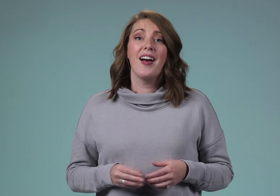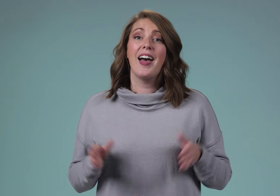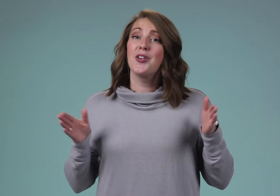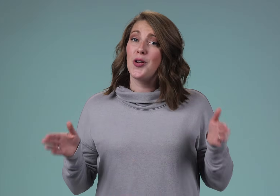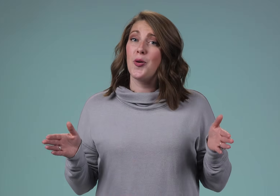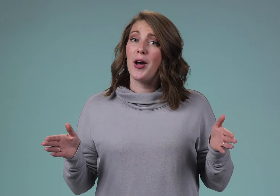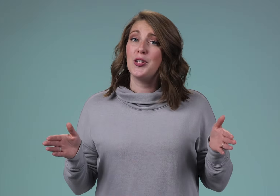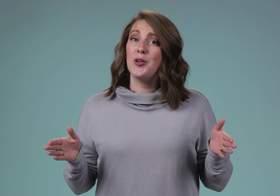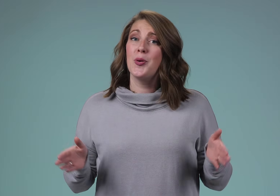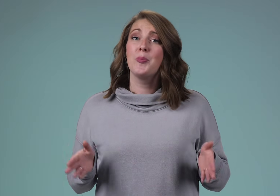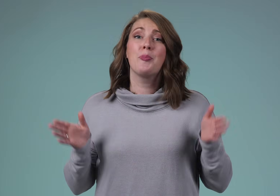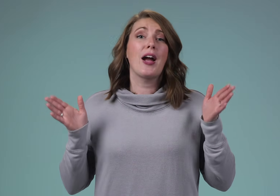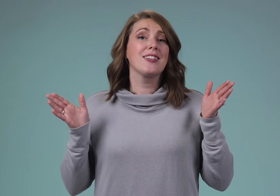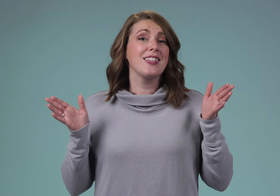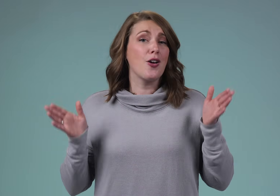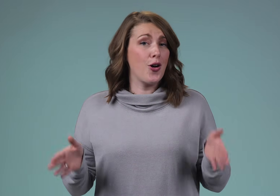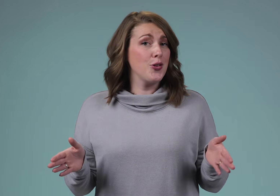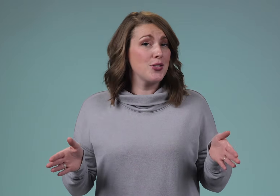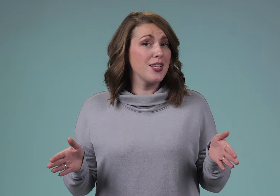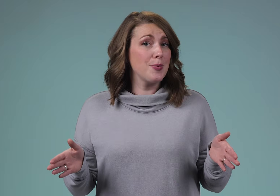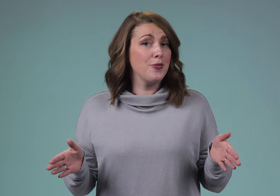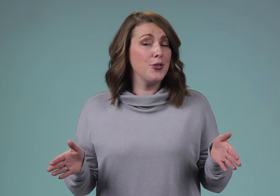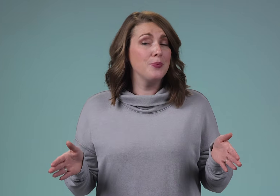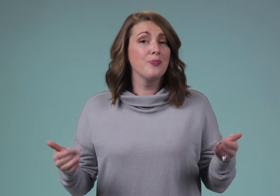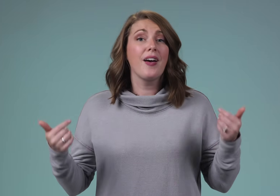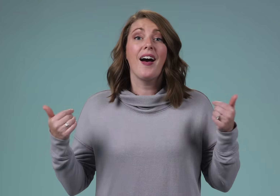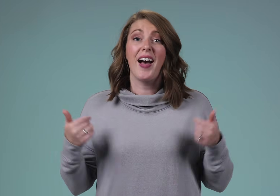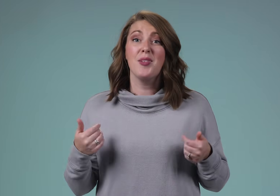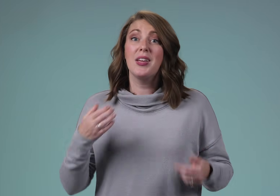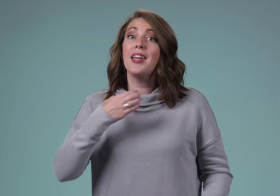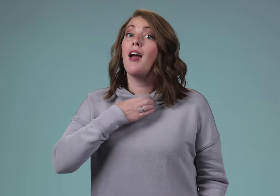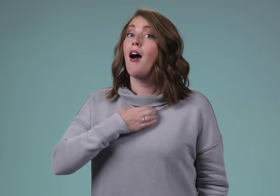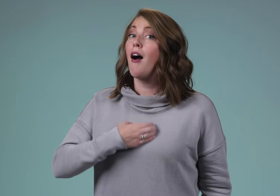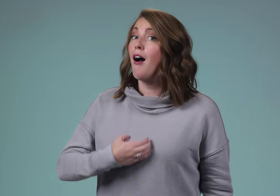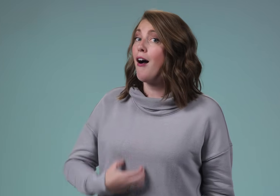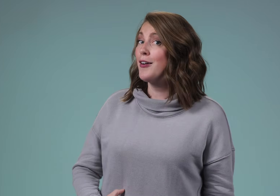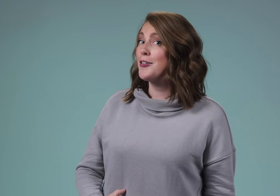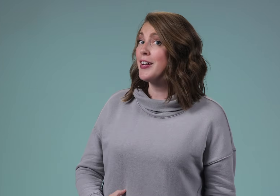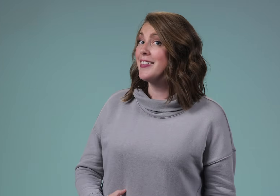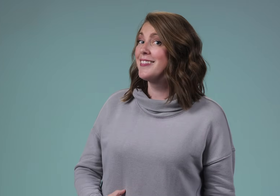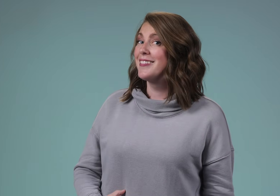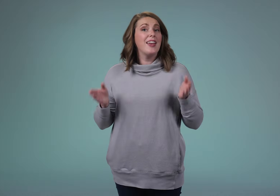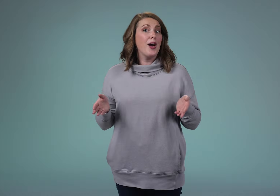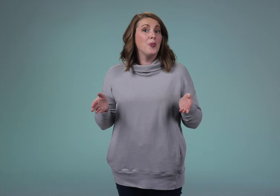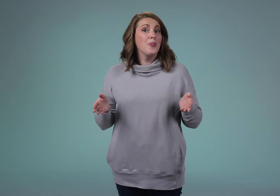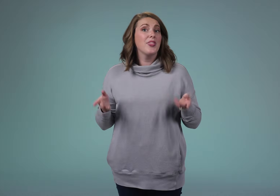I don't know about you, but practicing all those signs about food--I'm getting hungry! Now that